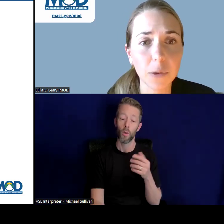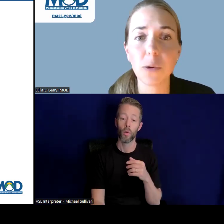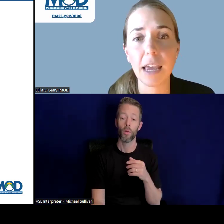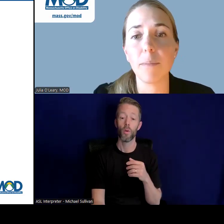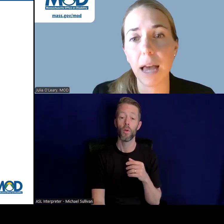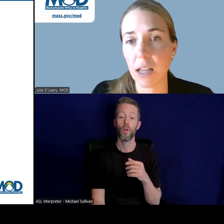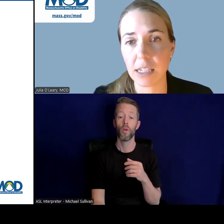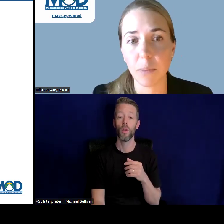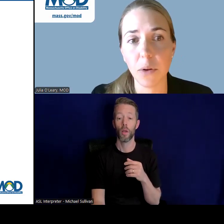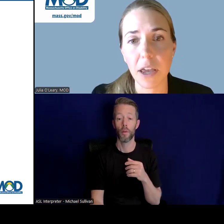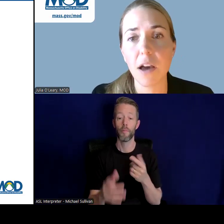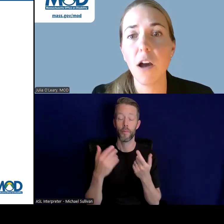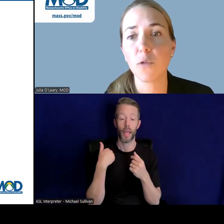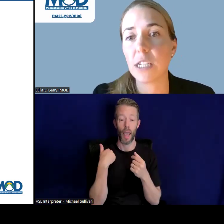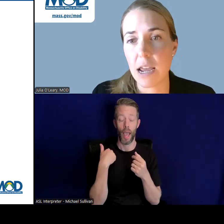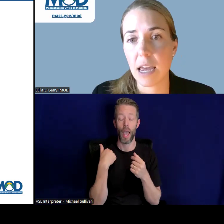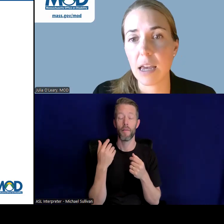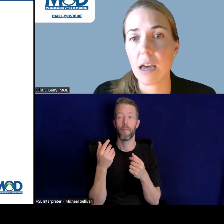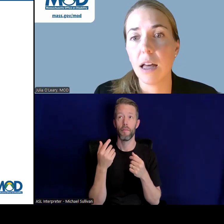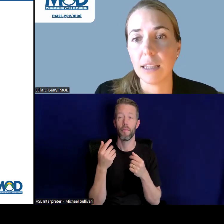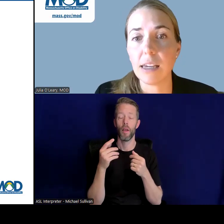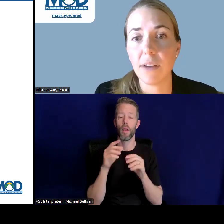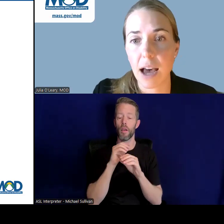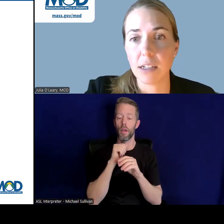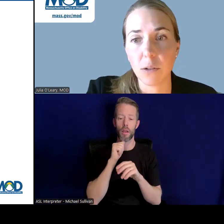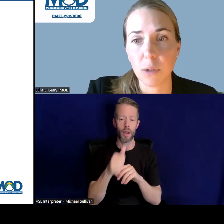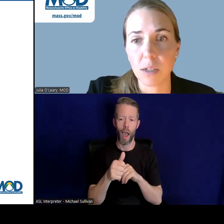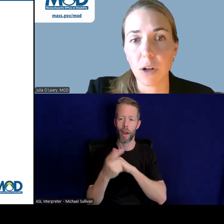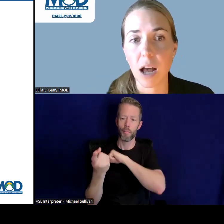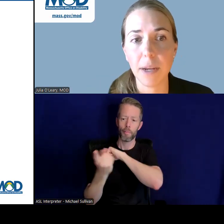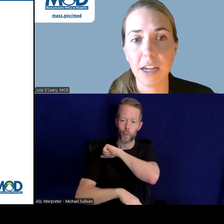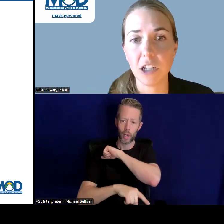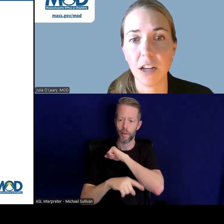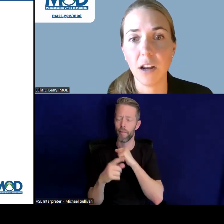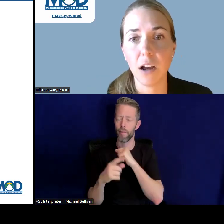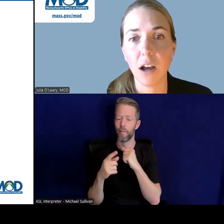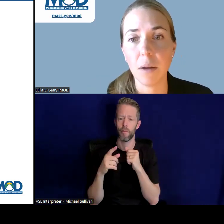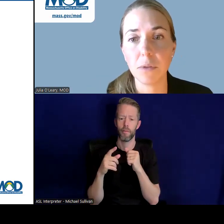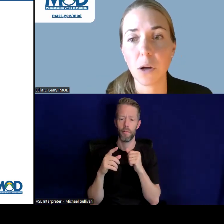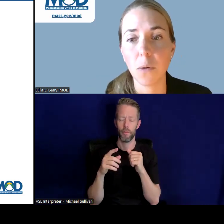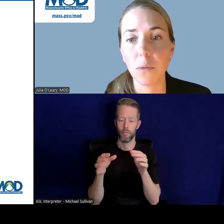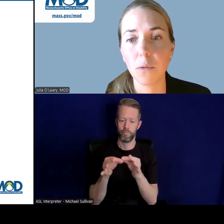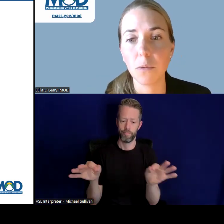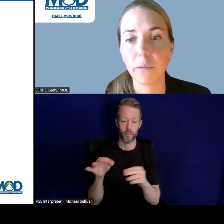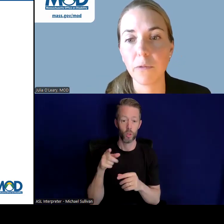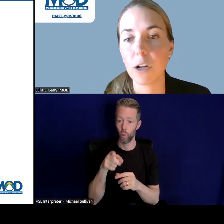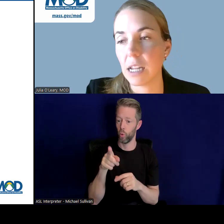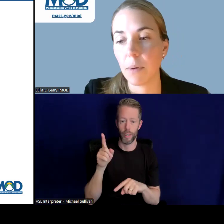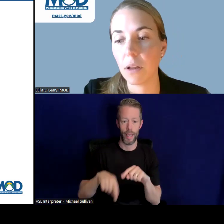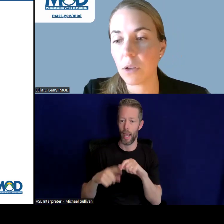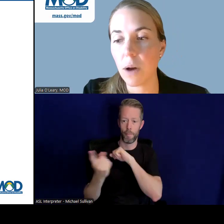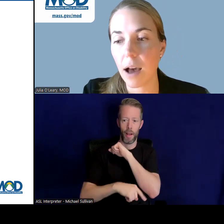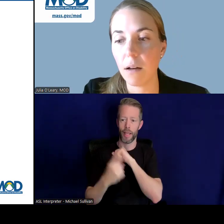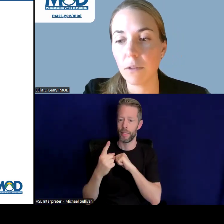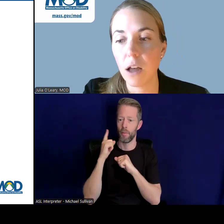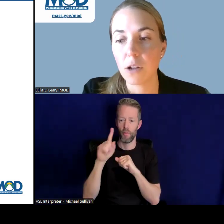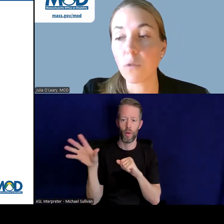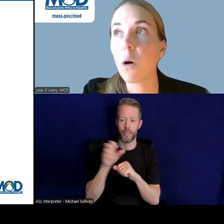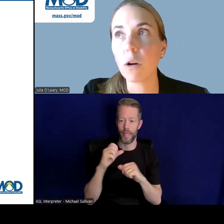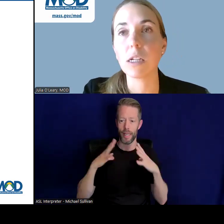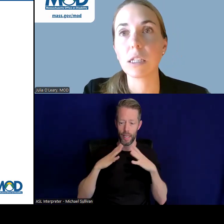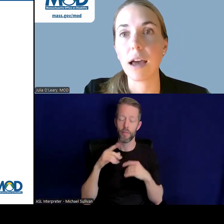clause comes in here where you can't penalize an employee for taking leave as a reasonable accommodation.